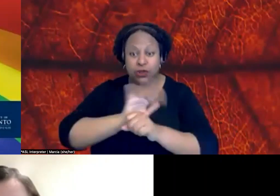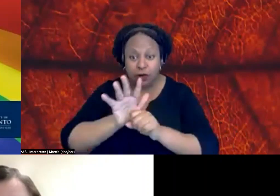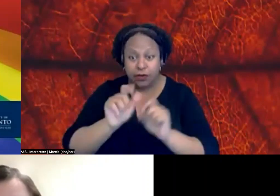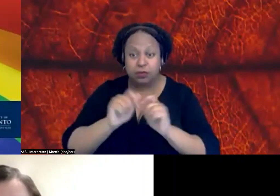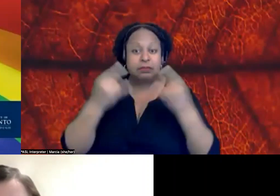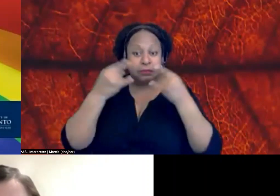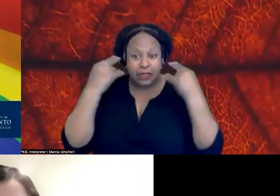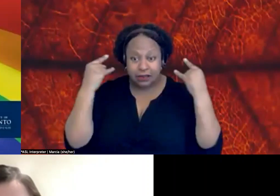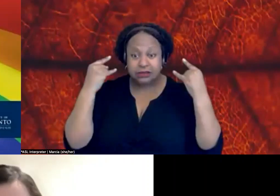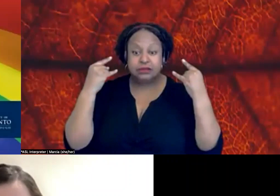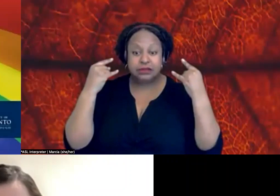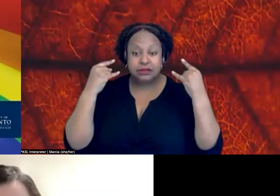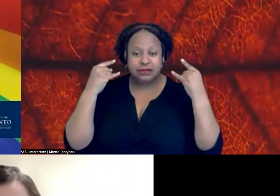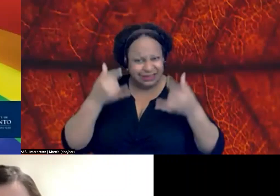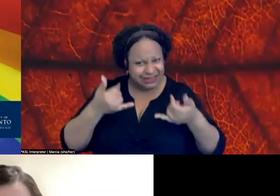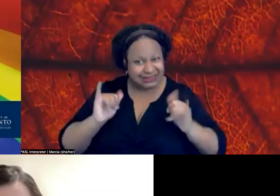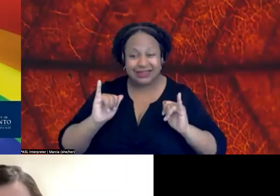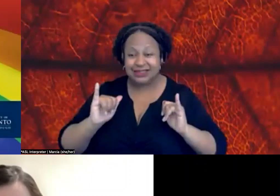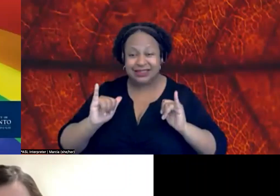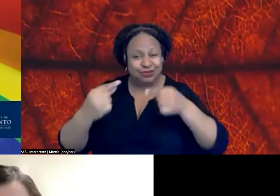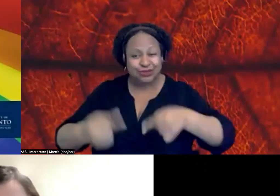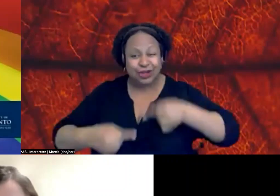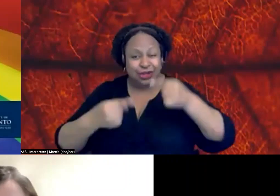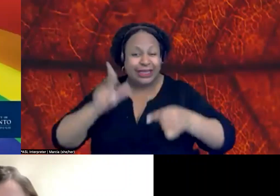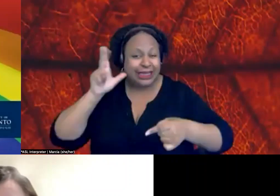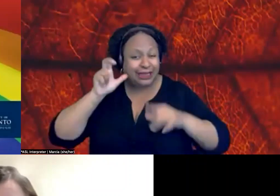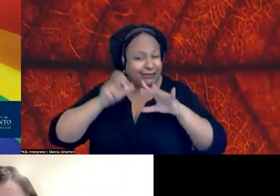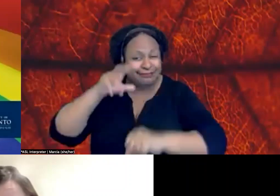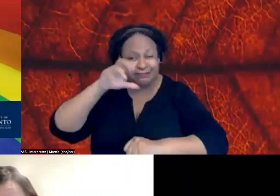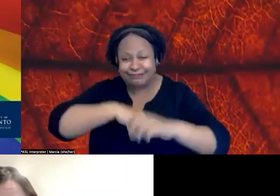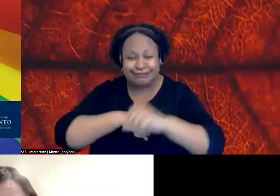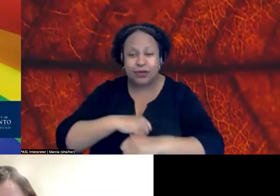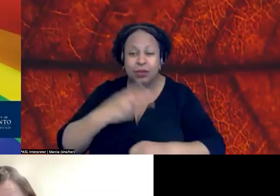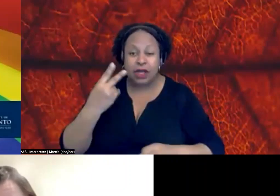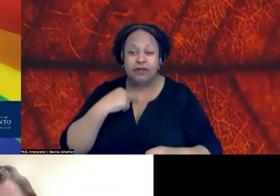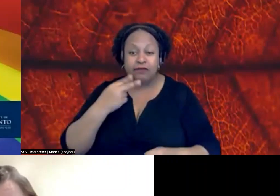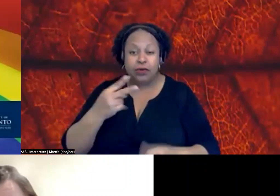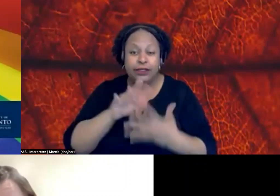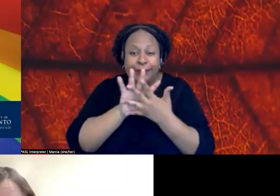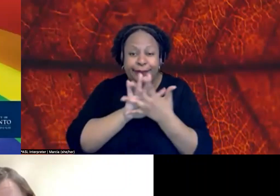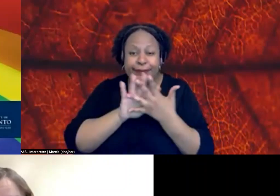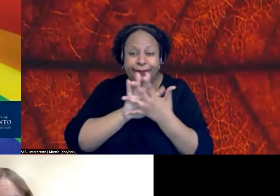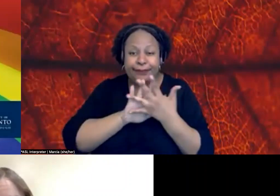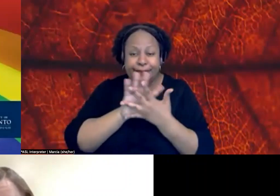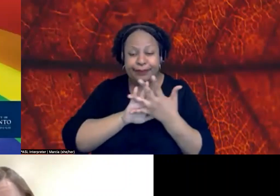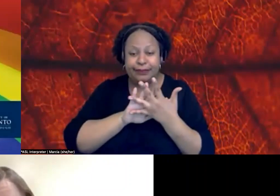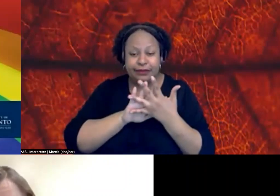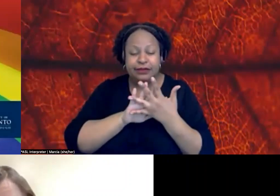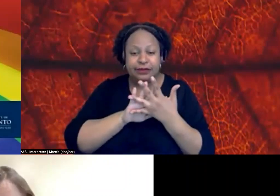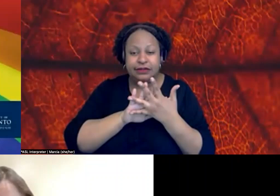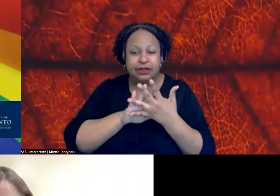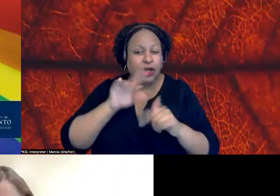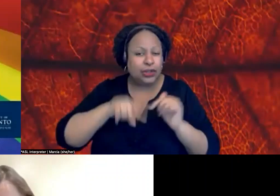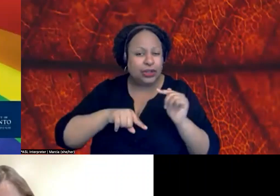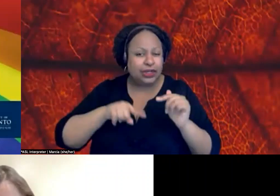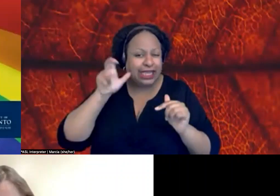It was still tough to hear, because everyone's voices were muffled, so I couldn't exactly capture everything.